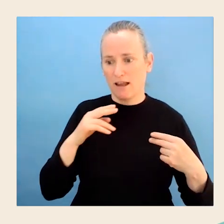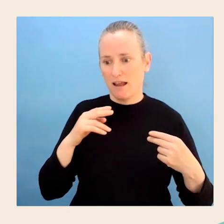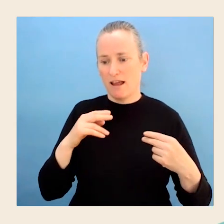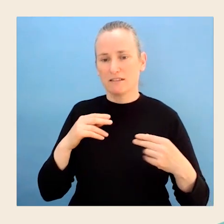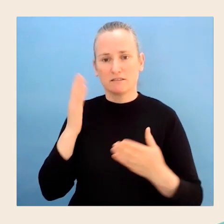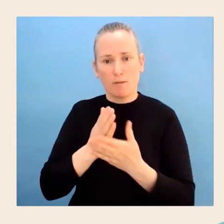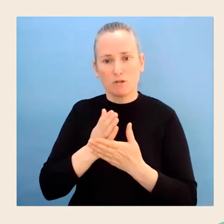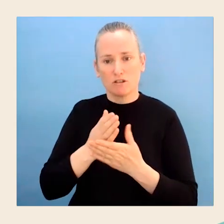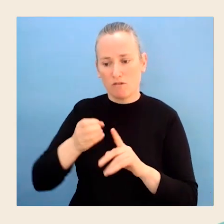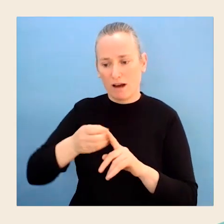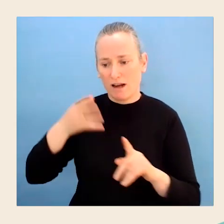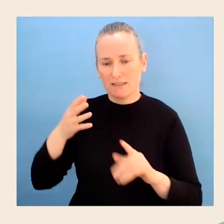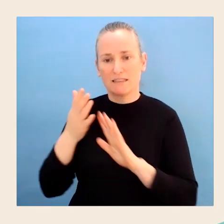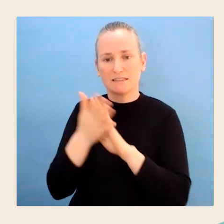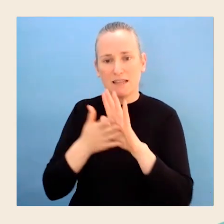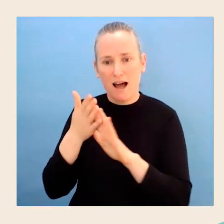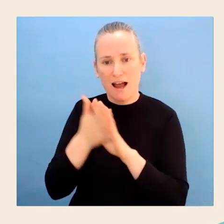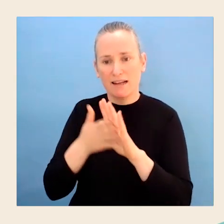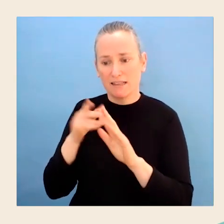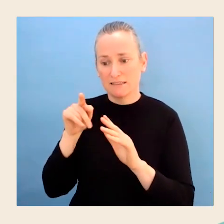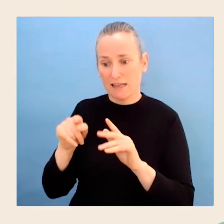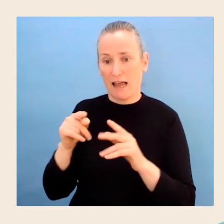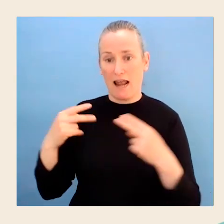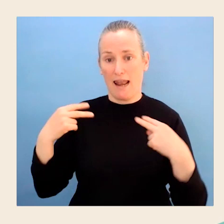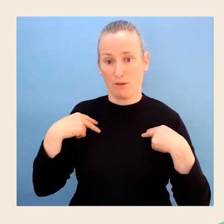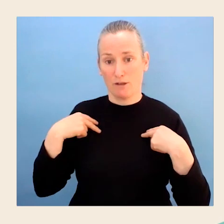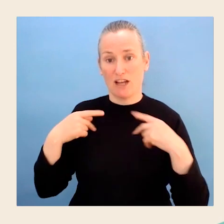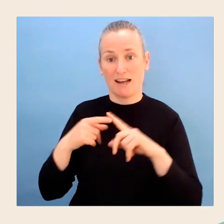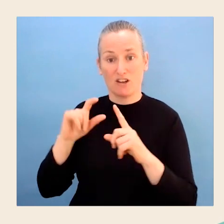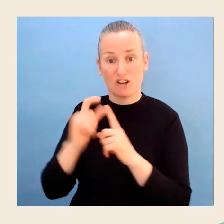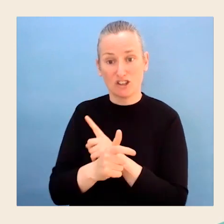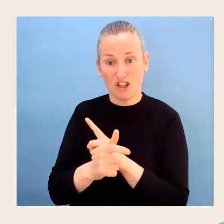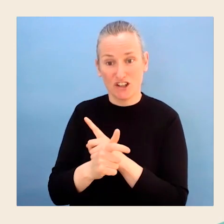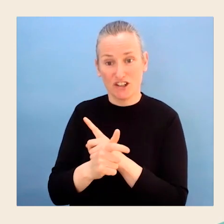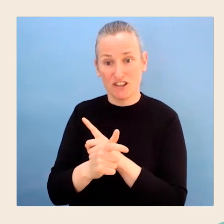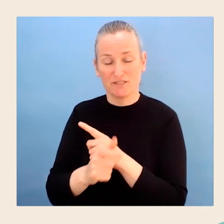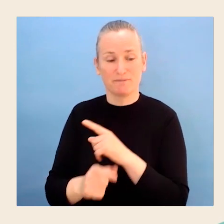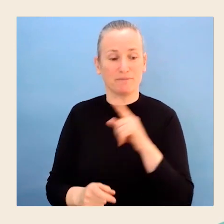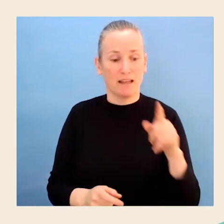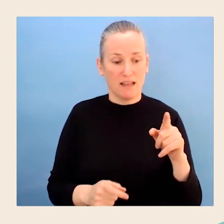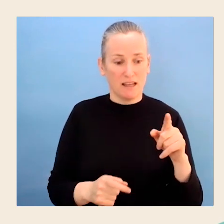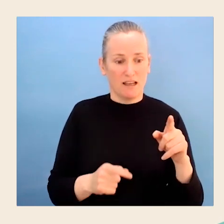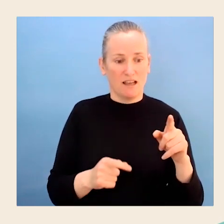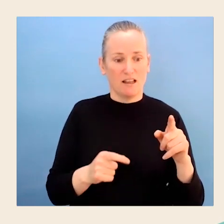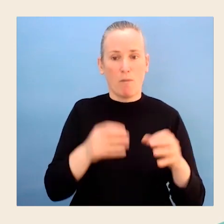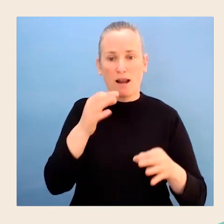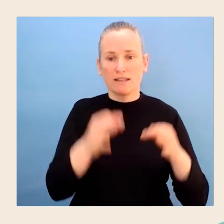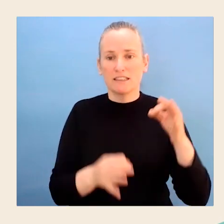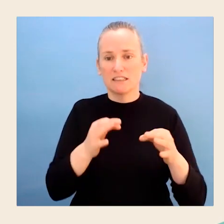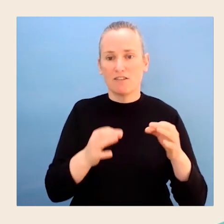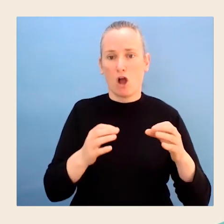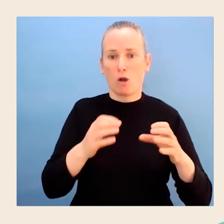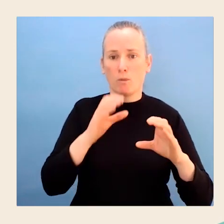The stakes and the politics of communication go beyond where you put a semicolon.